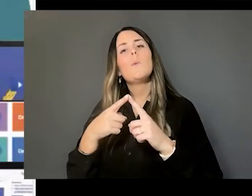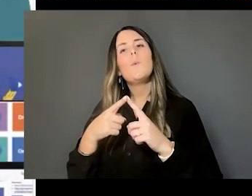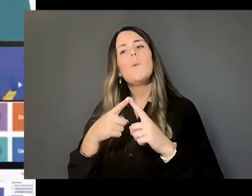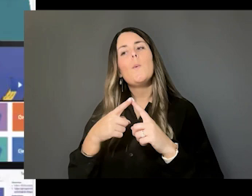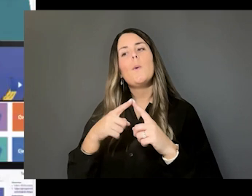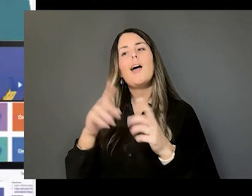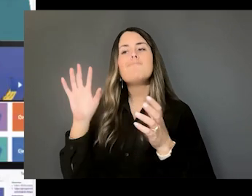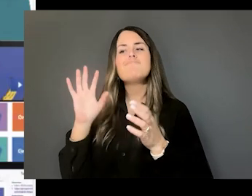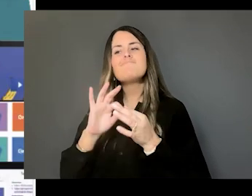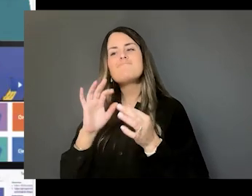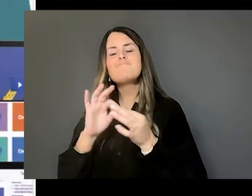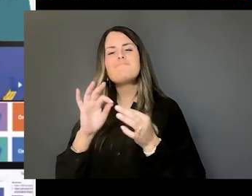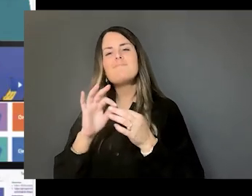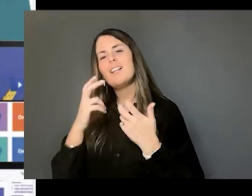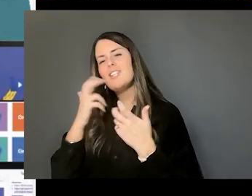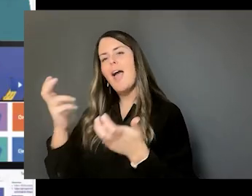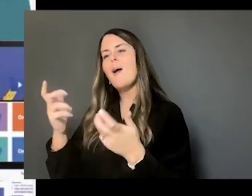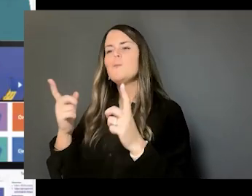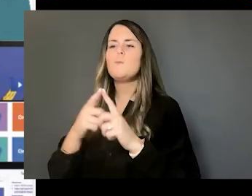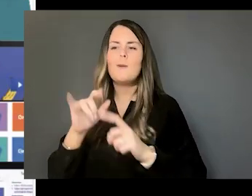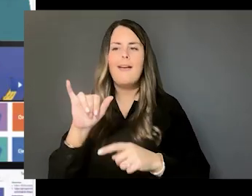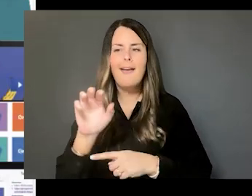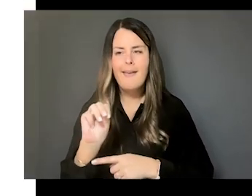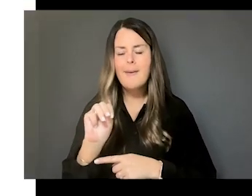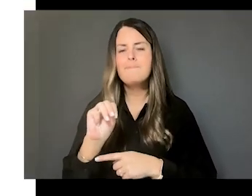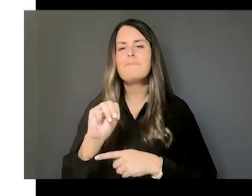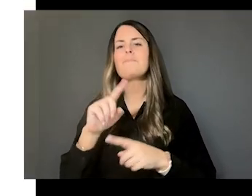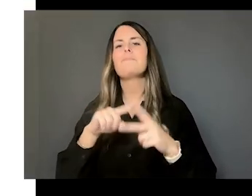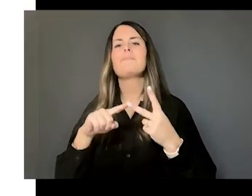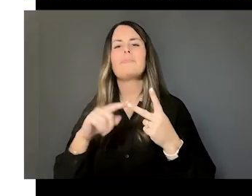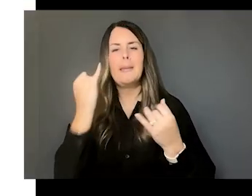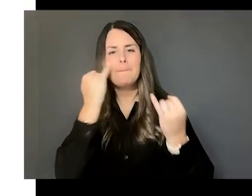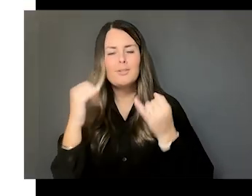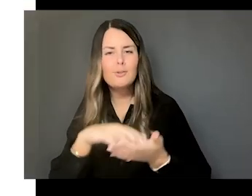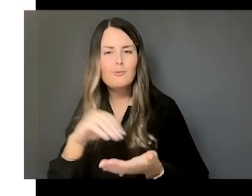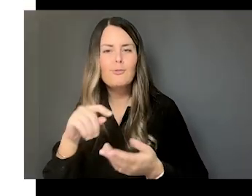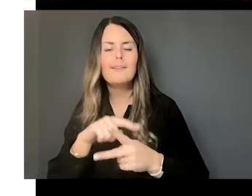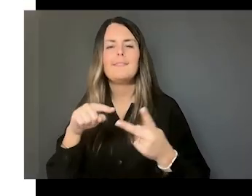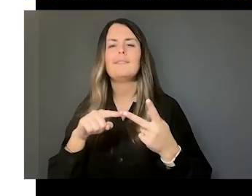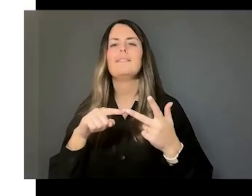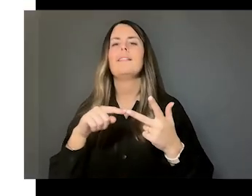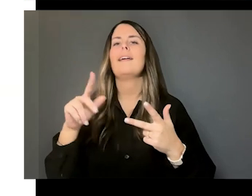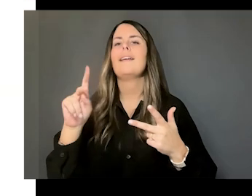to our IM Certified partners -- Imagine Learning, Kendall Hunt, and Kiddom --